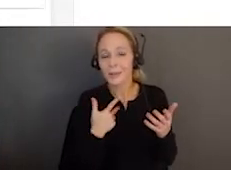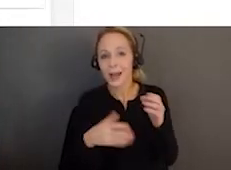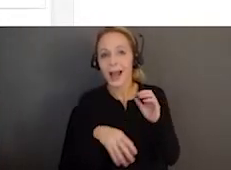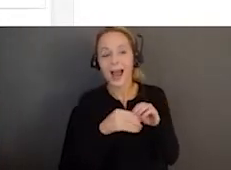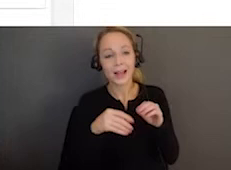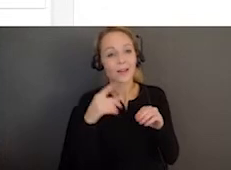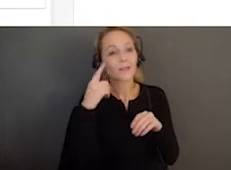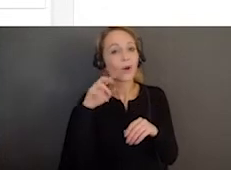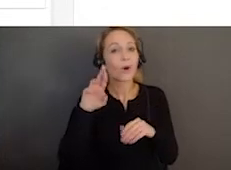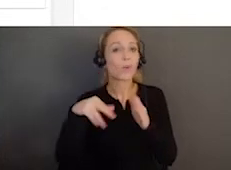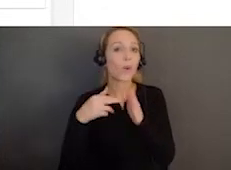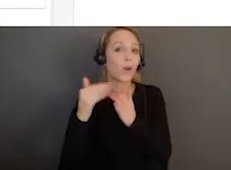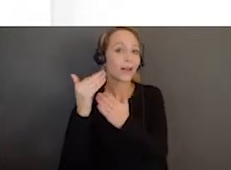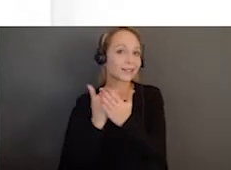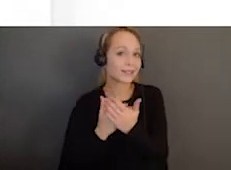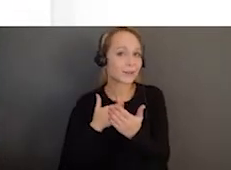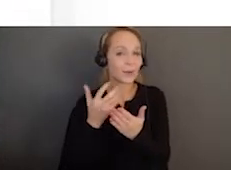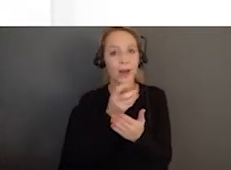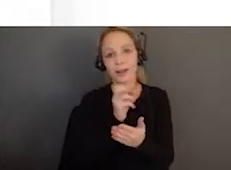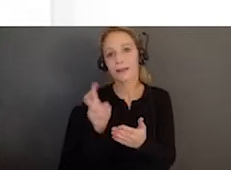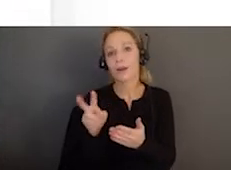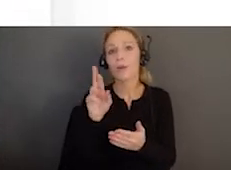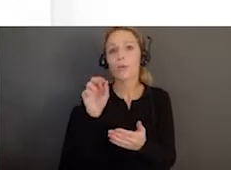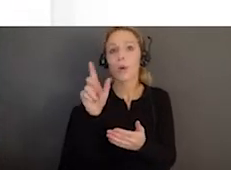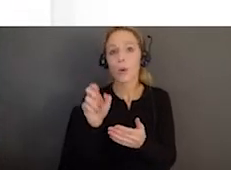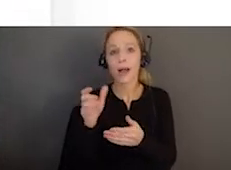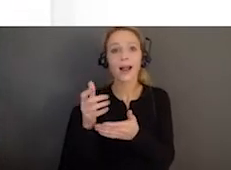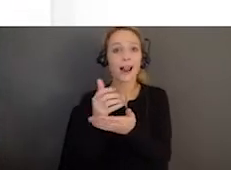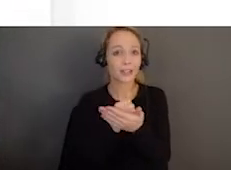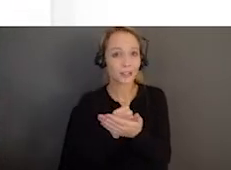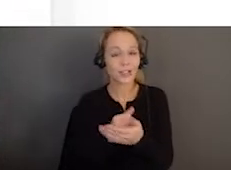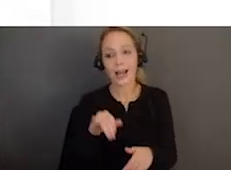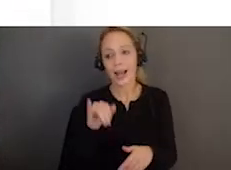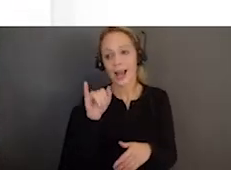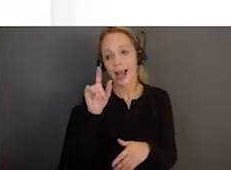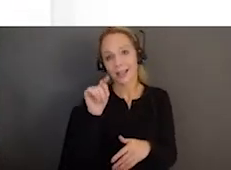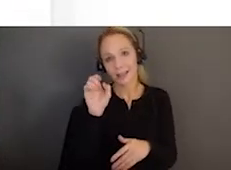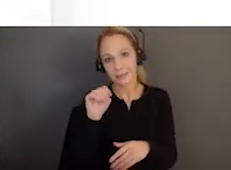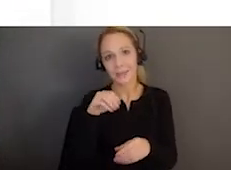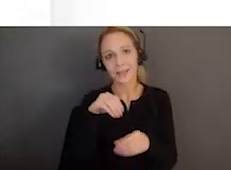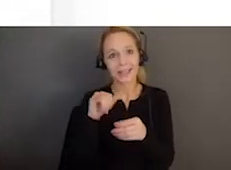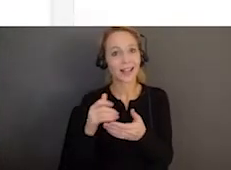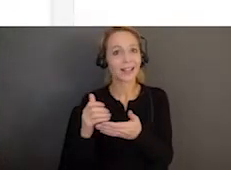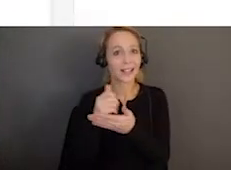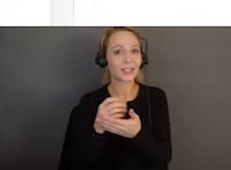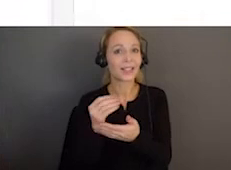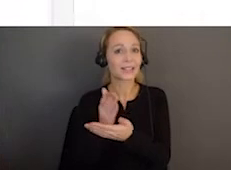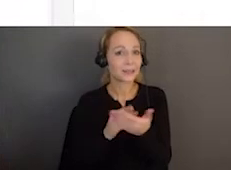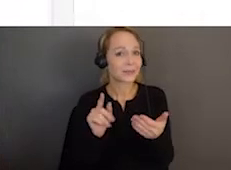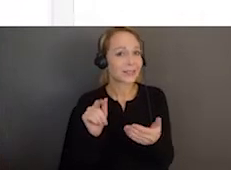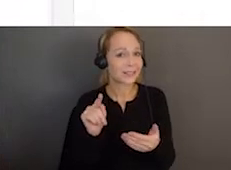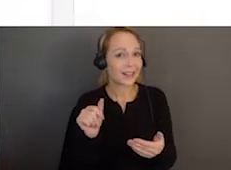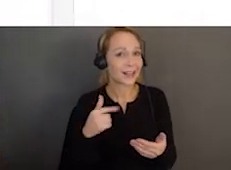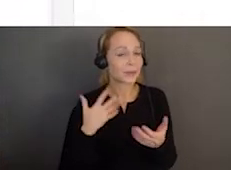WE'D WANT TO RETRIEVE THE ROLL COLLECTION, THE ITEMS IN THAT COLLECTION, AND THEN SOME PIECES OF DATA WE MIGHT